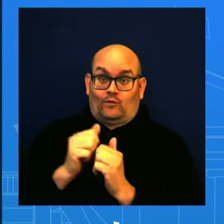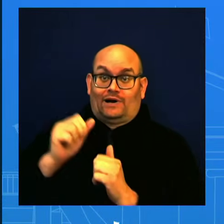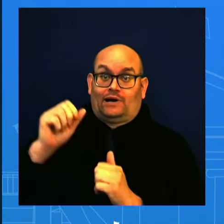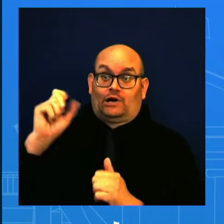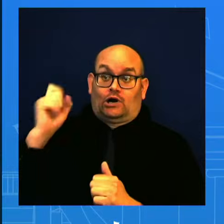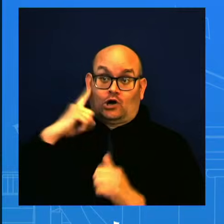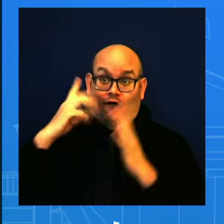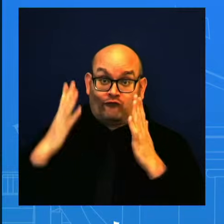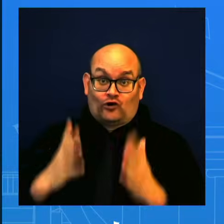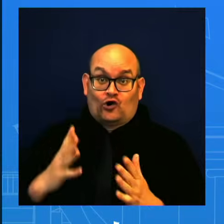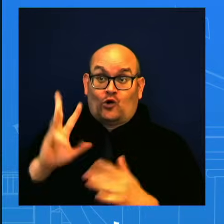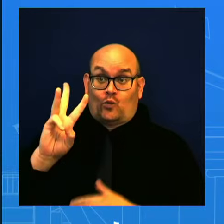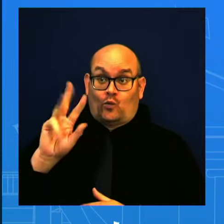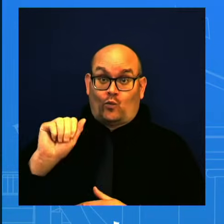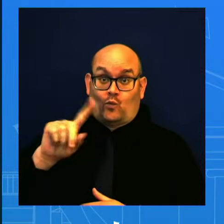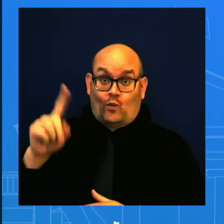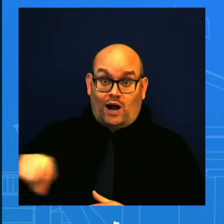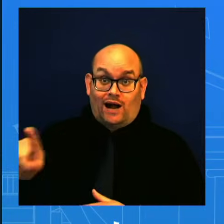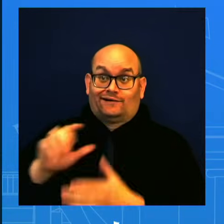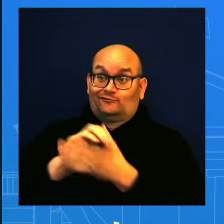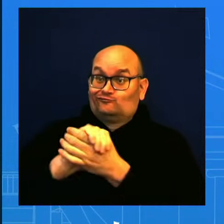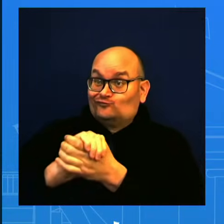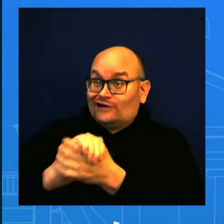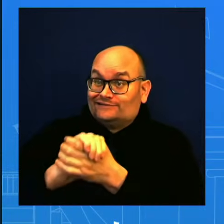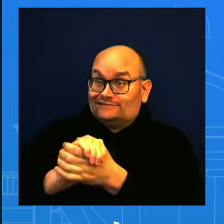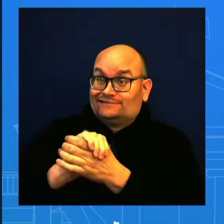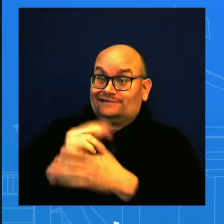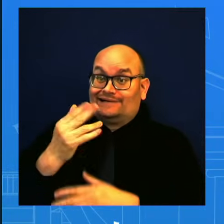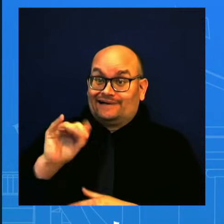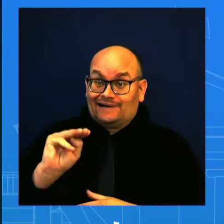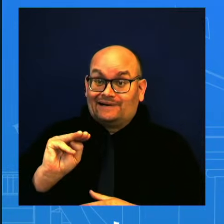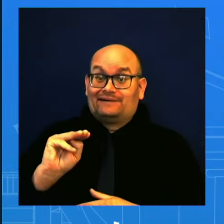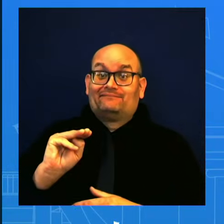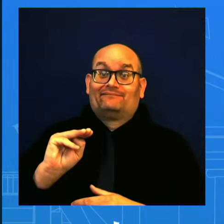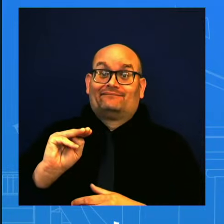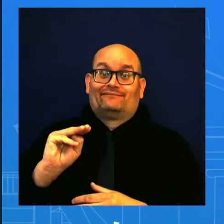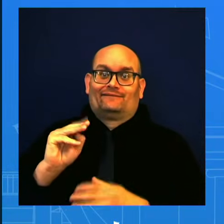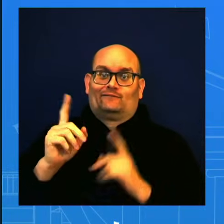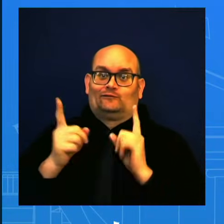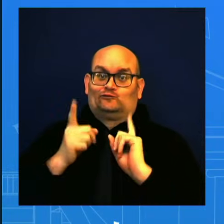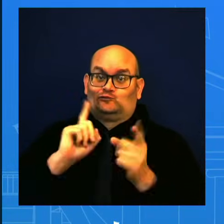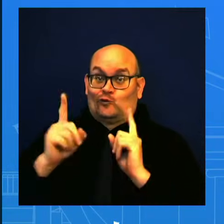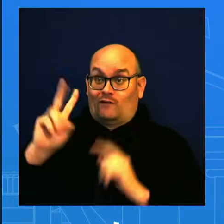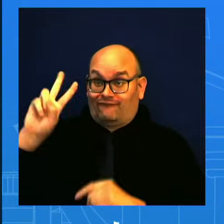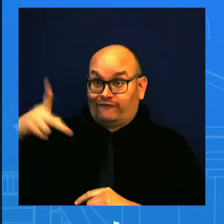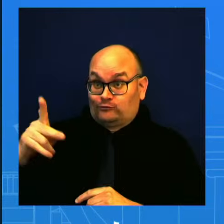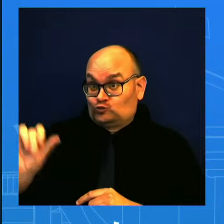past several months, for some time now. But as I just stated, we're aware of the indictment announcement today by DOJ.